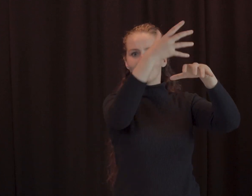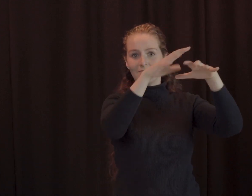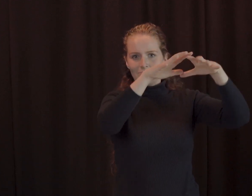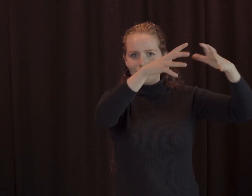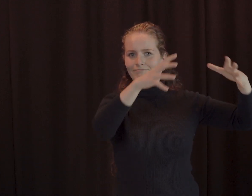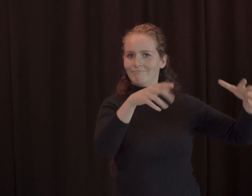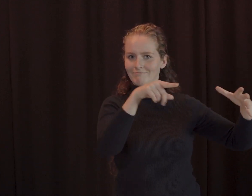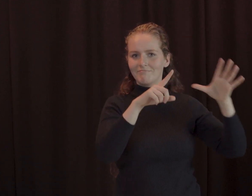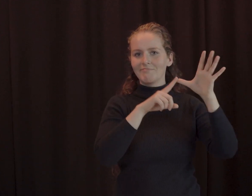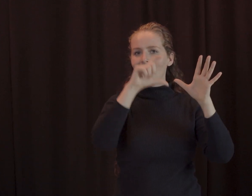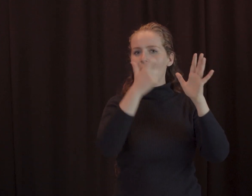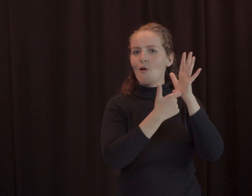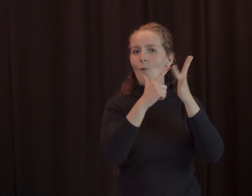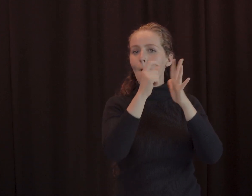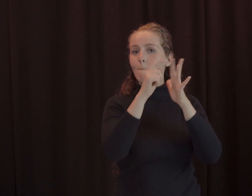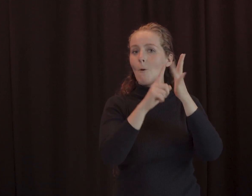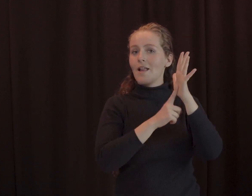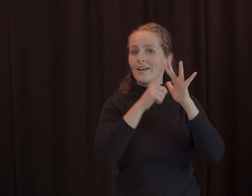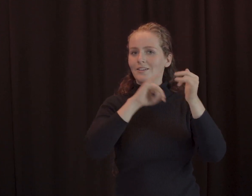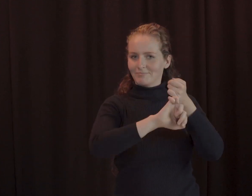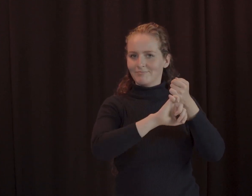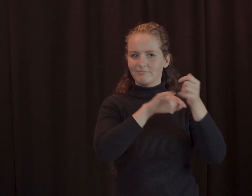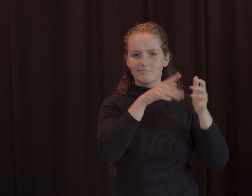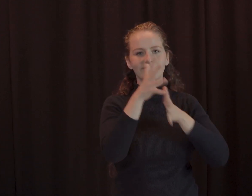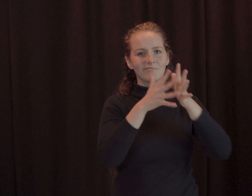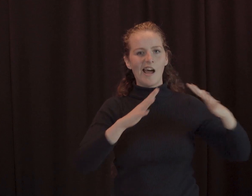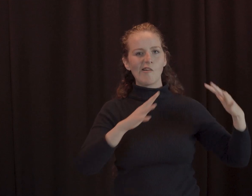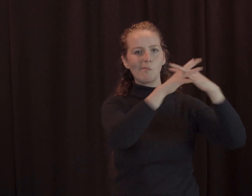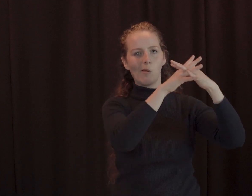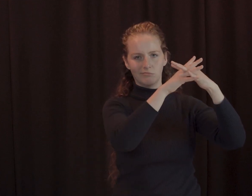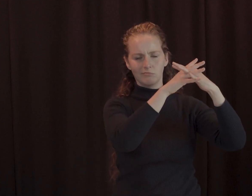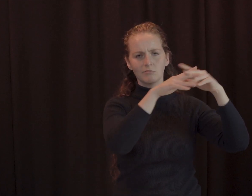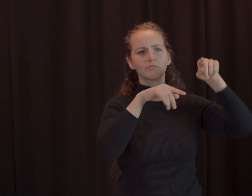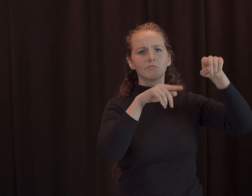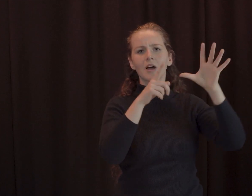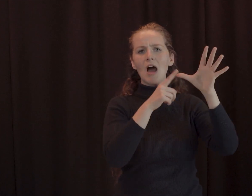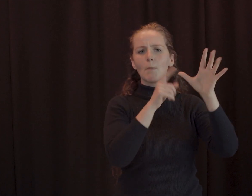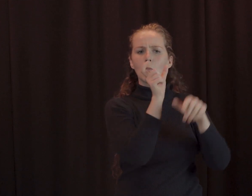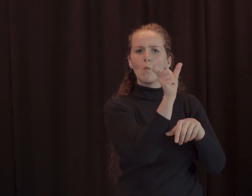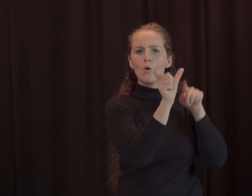Parthenon was located on a hill called the Acropolis. (I’ll sign ‘Acropolis’ like this).